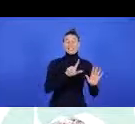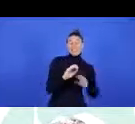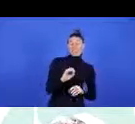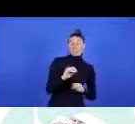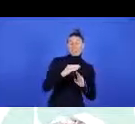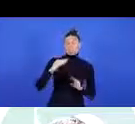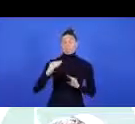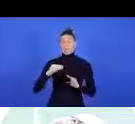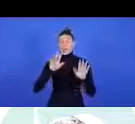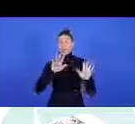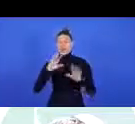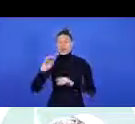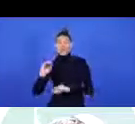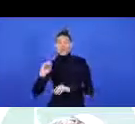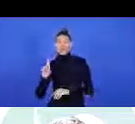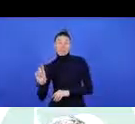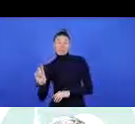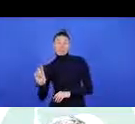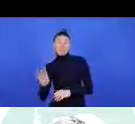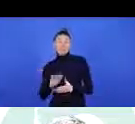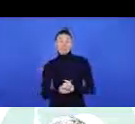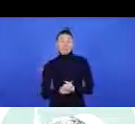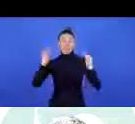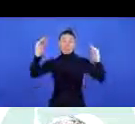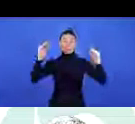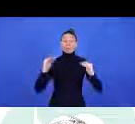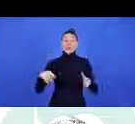, we refer to thresholds between